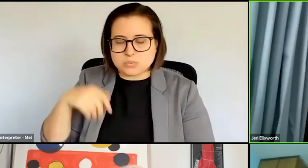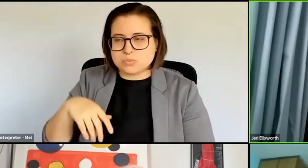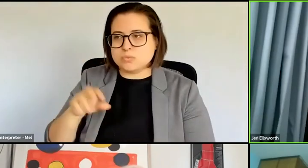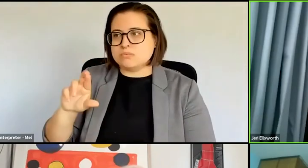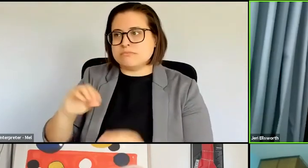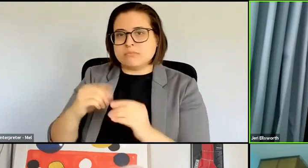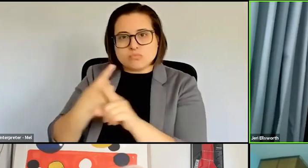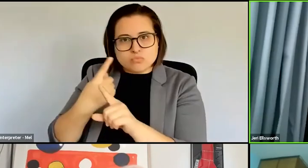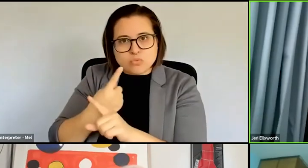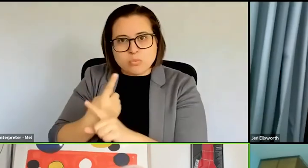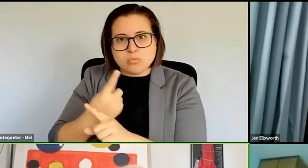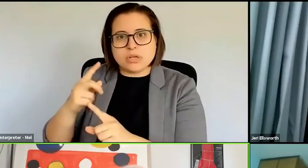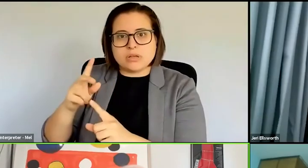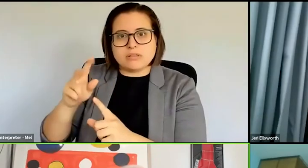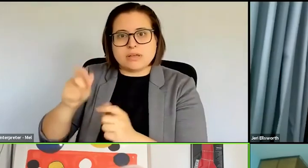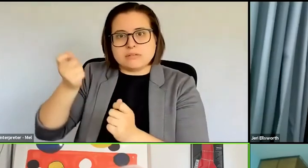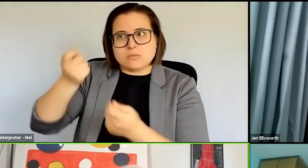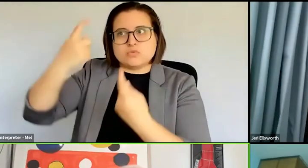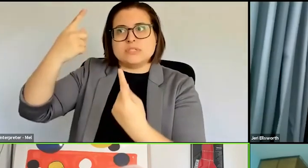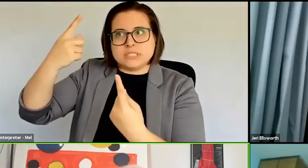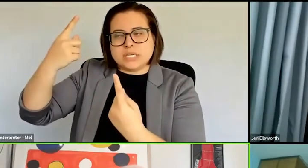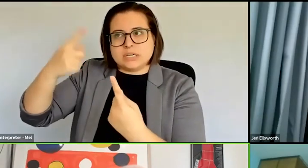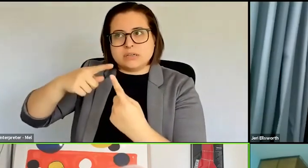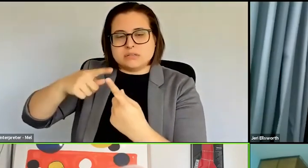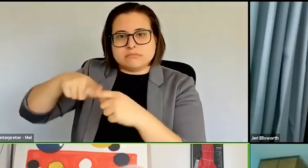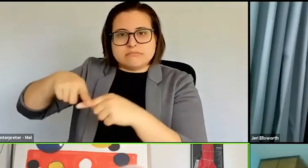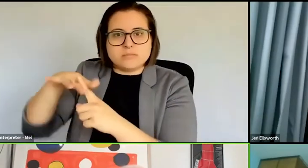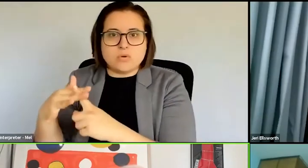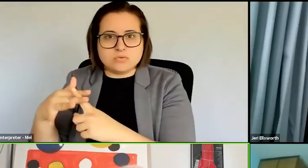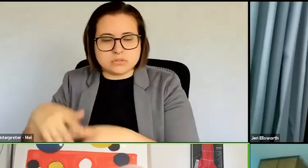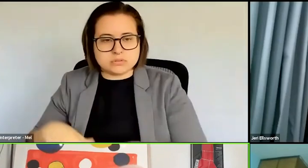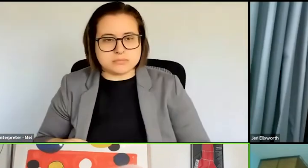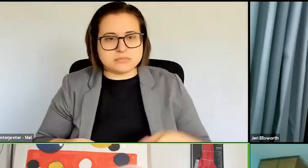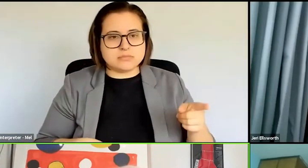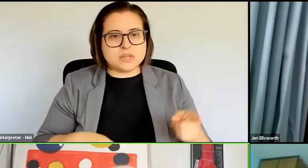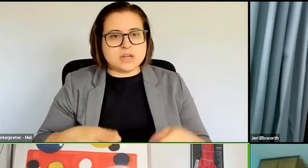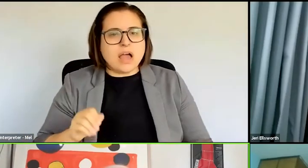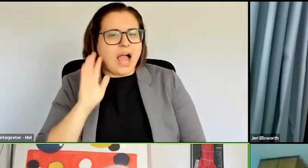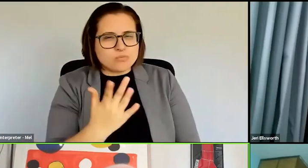I would have liked your story better Ted if Mitch told you to hang on in that